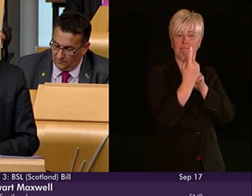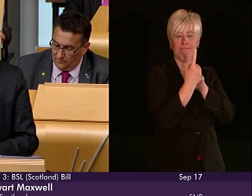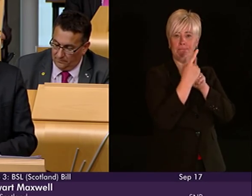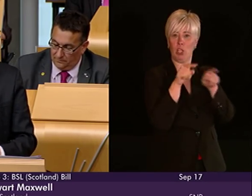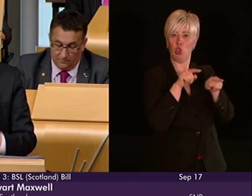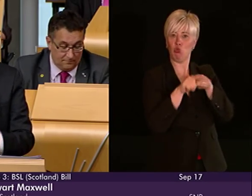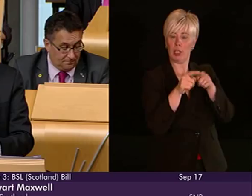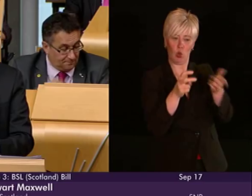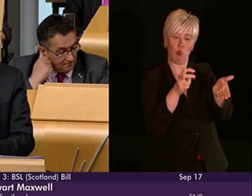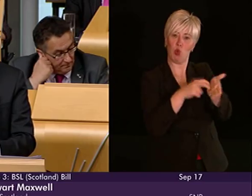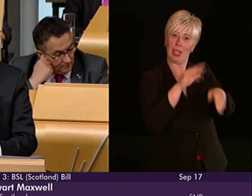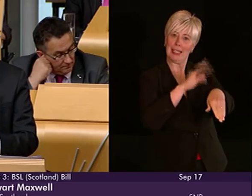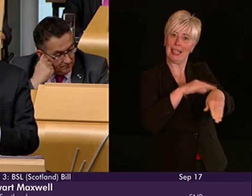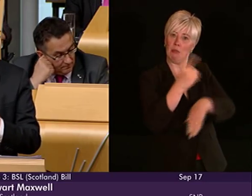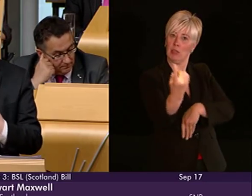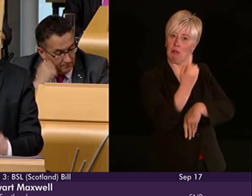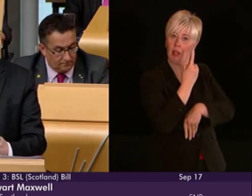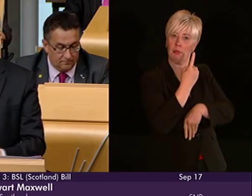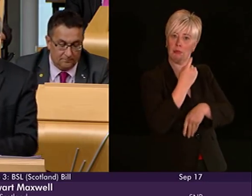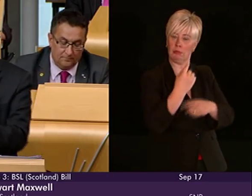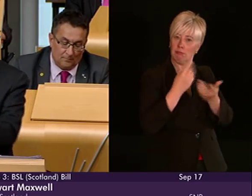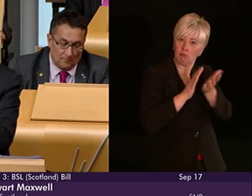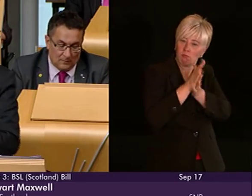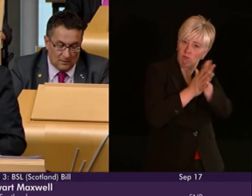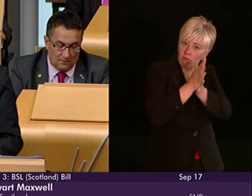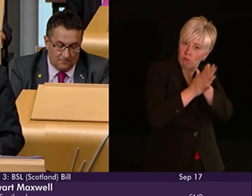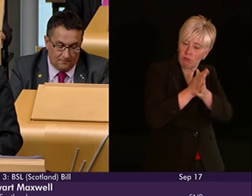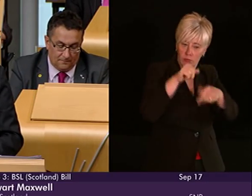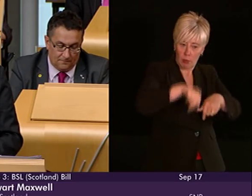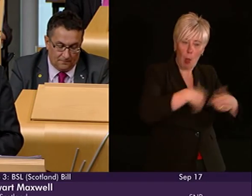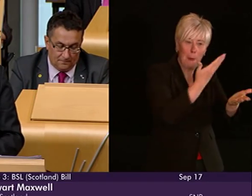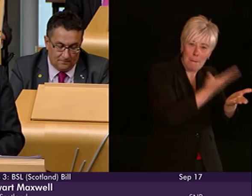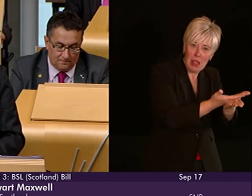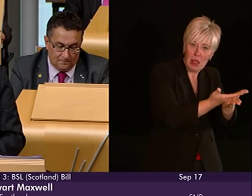to come and see me to talk about both the bill and issues that he wanted to talk